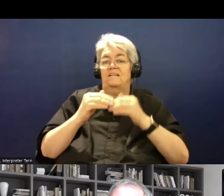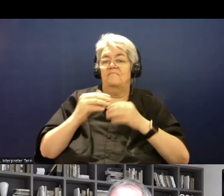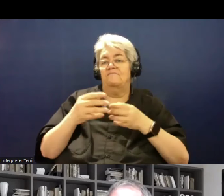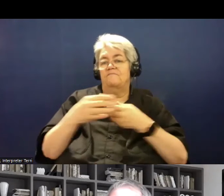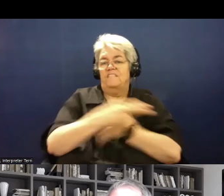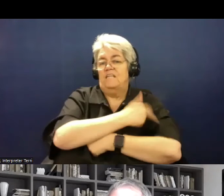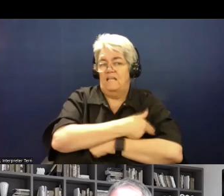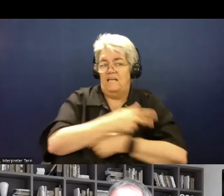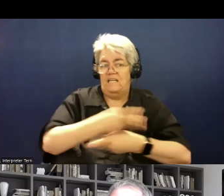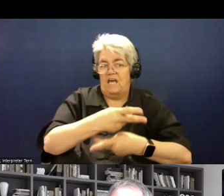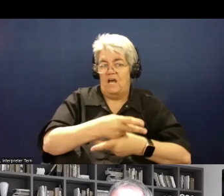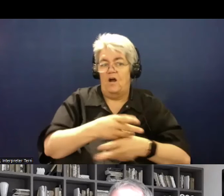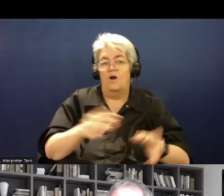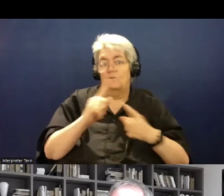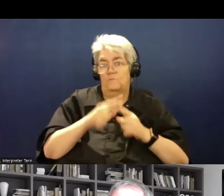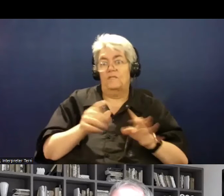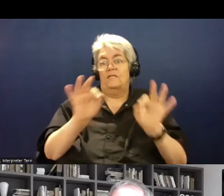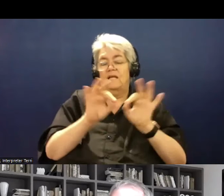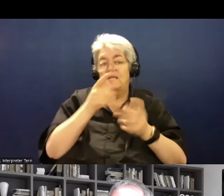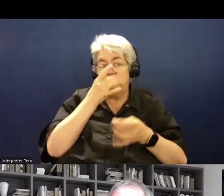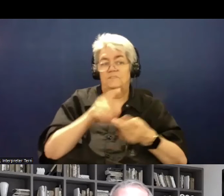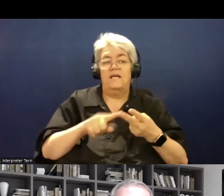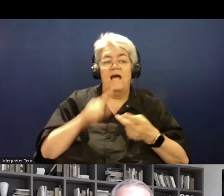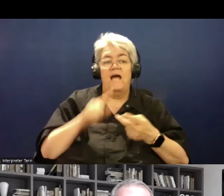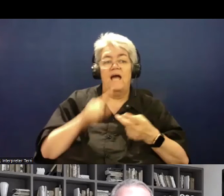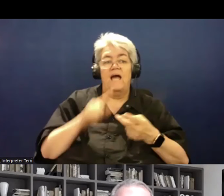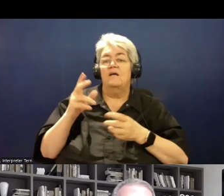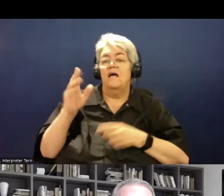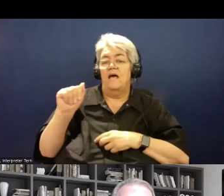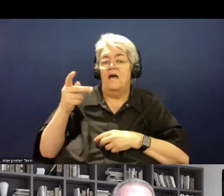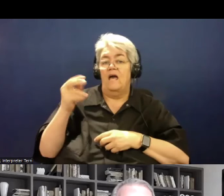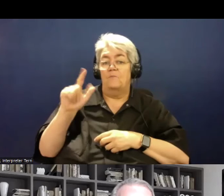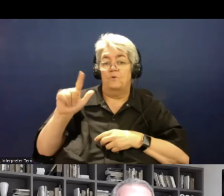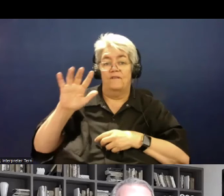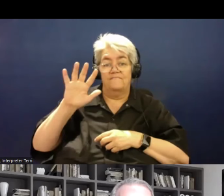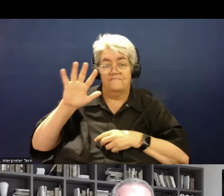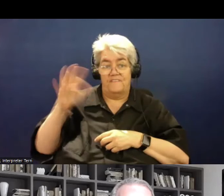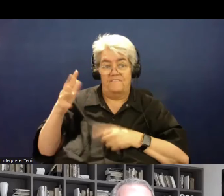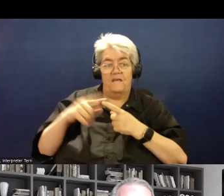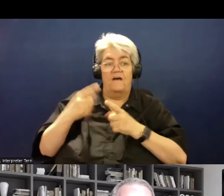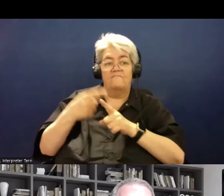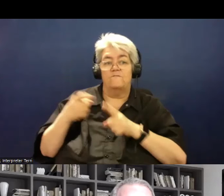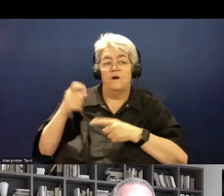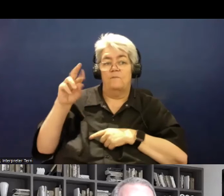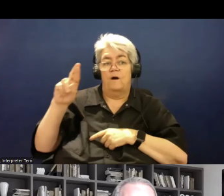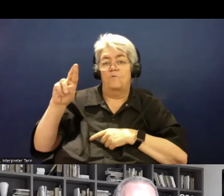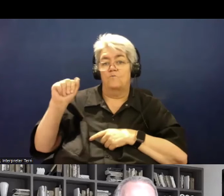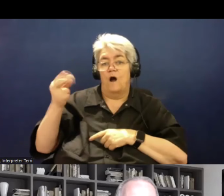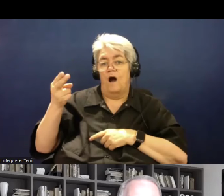AND THE PRESENTATION ON RAHEEM IS VERY MUCH THE PRESIDENT'S ORDER